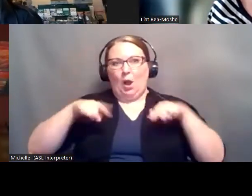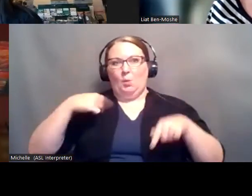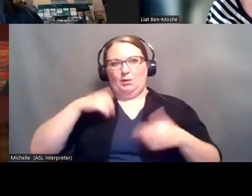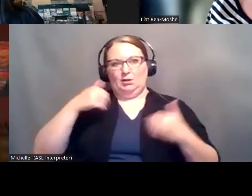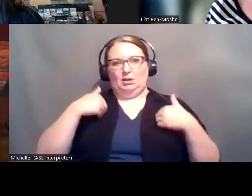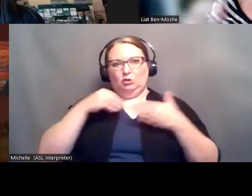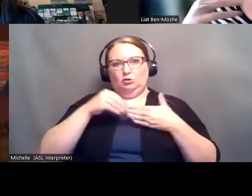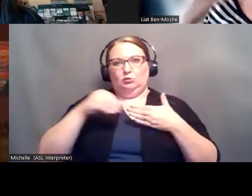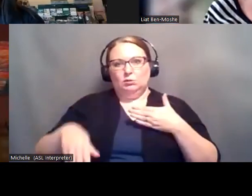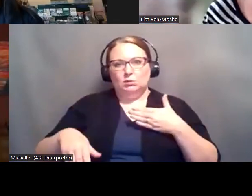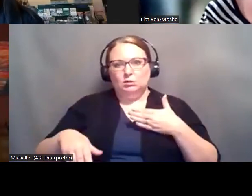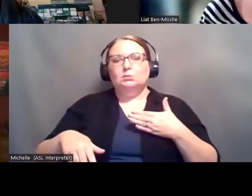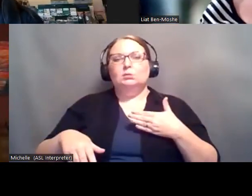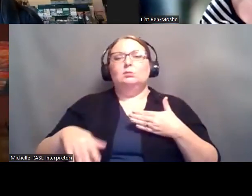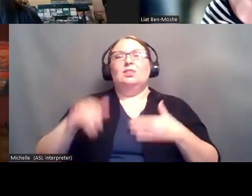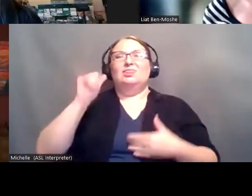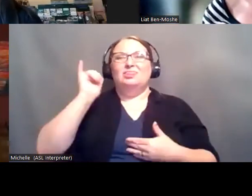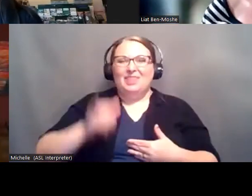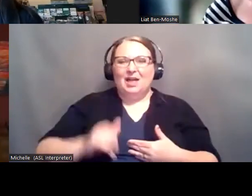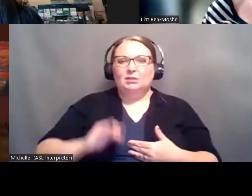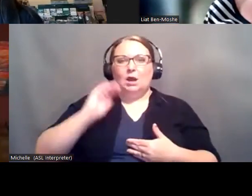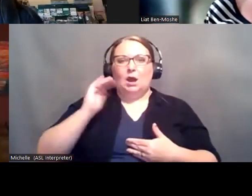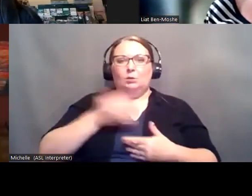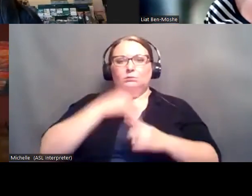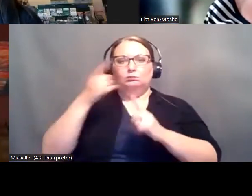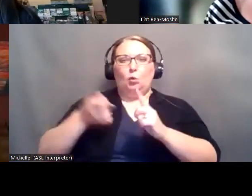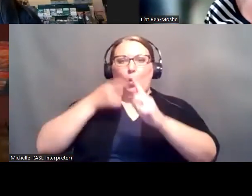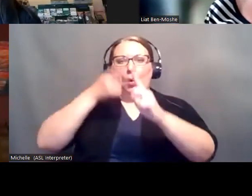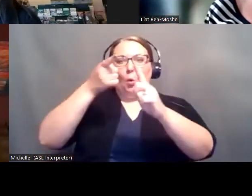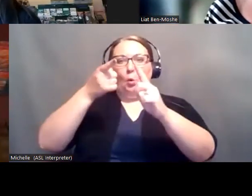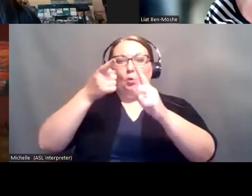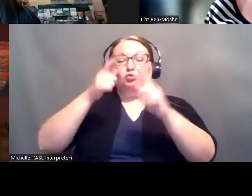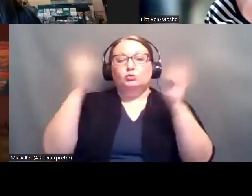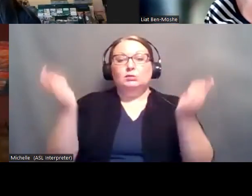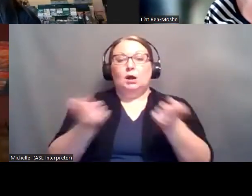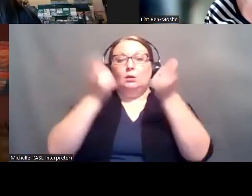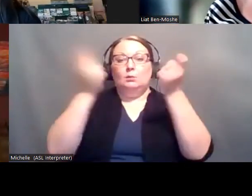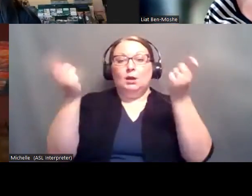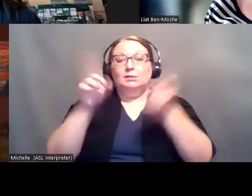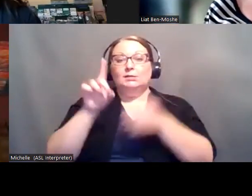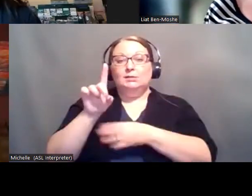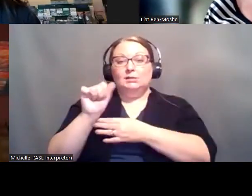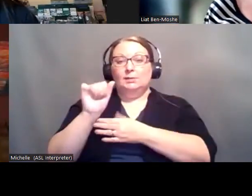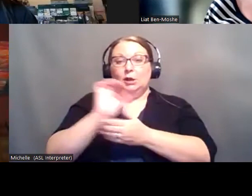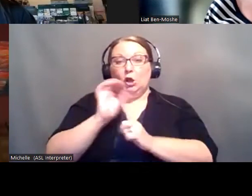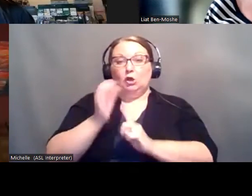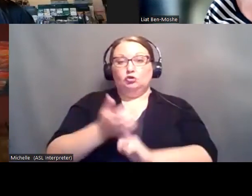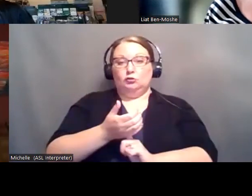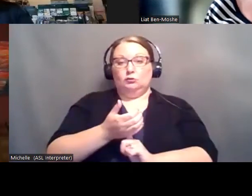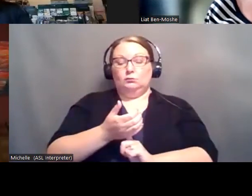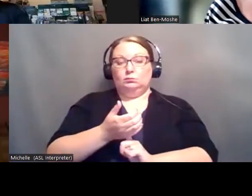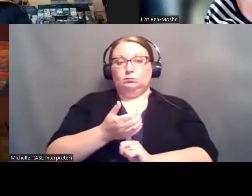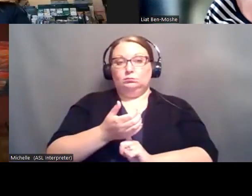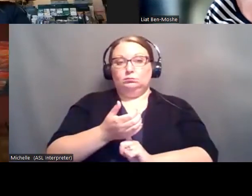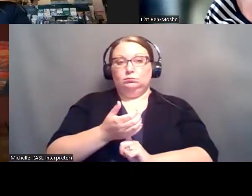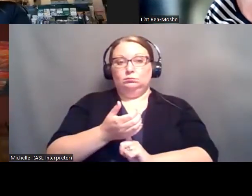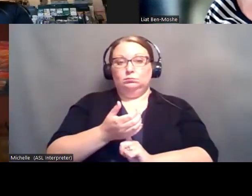that that's what we wanna accomplish, is celebration of culture of disability. And so as a student group,